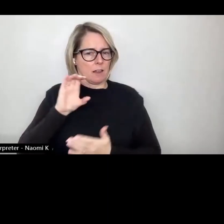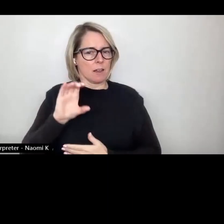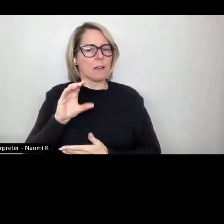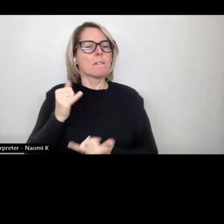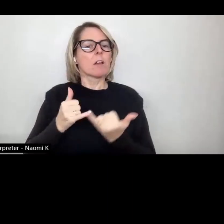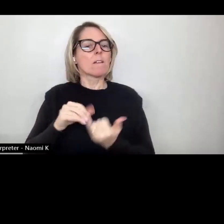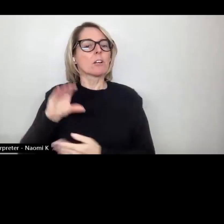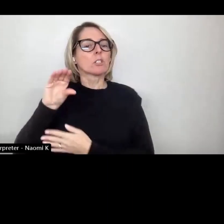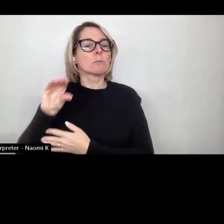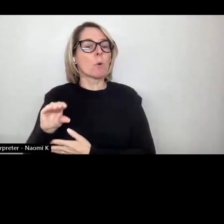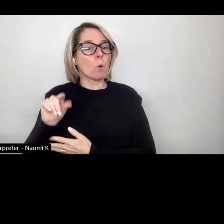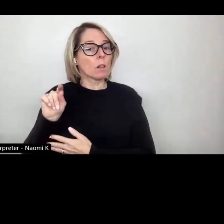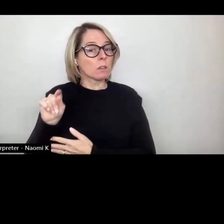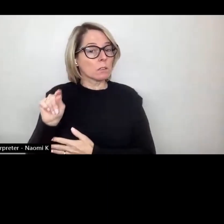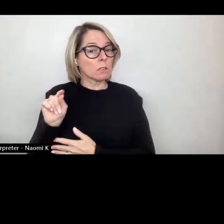That is not the intention.